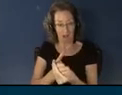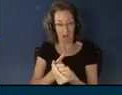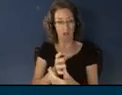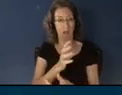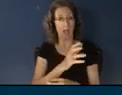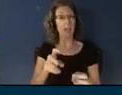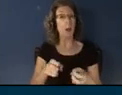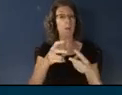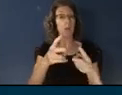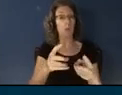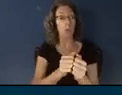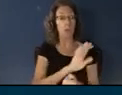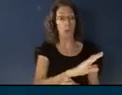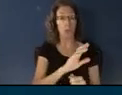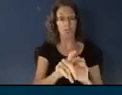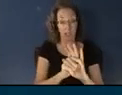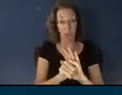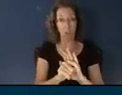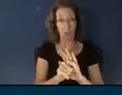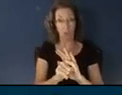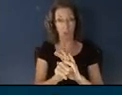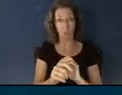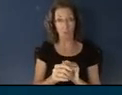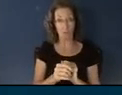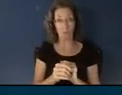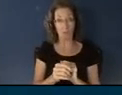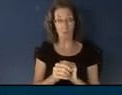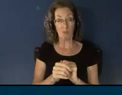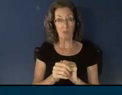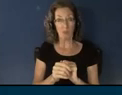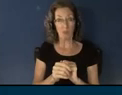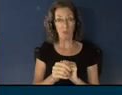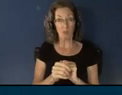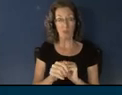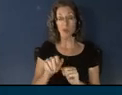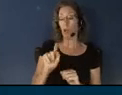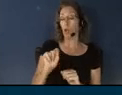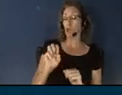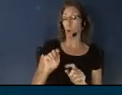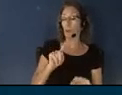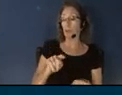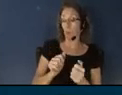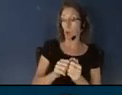that to your video so that it's uh. Right on the YouTube channel. Yes. Yeah. But we will take the